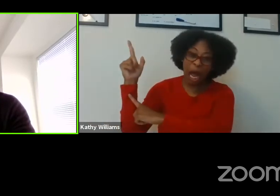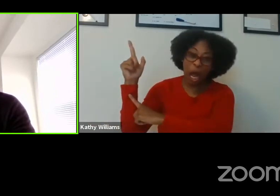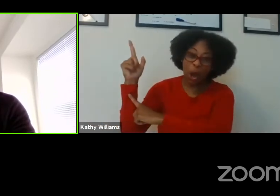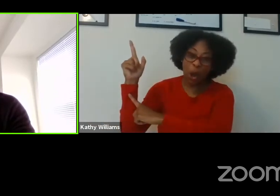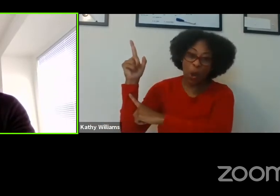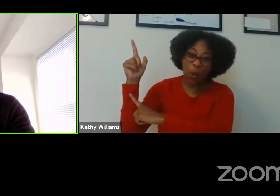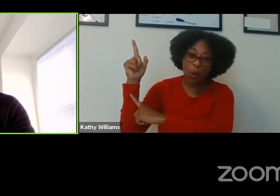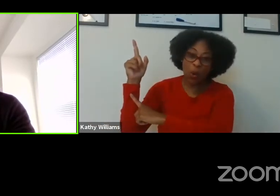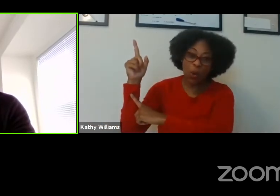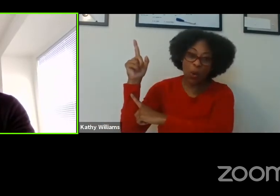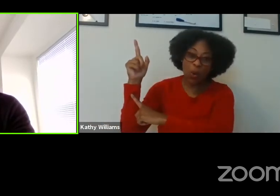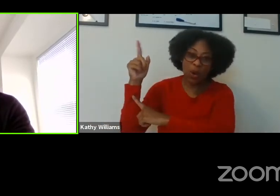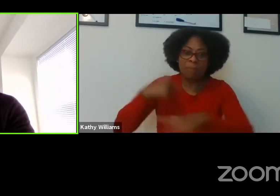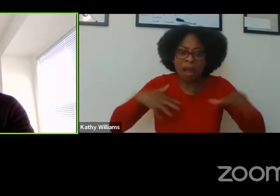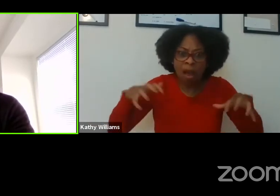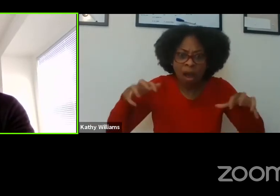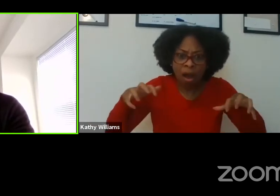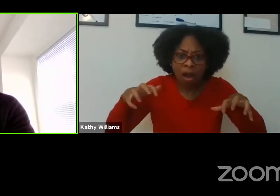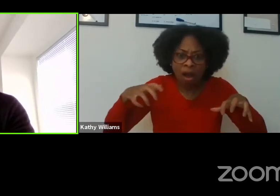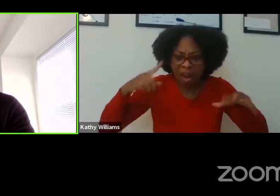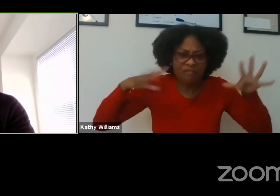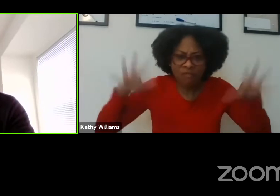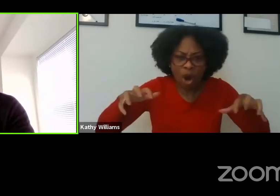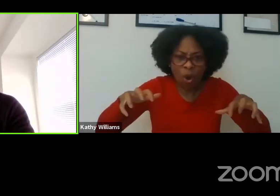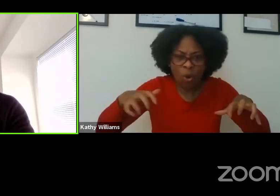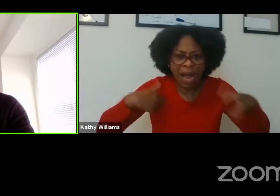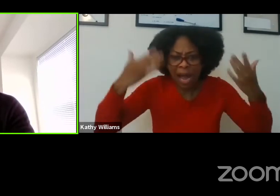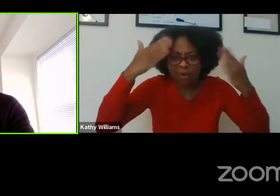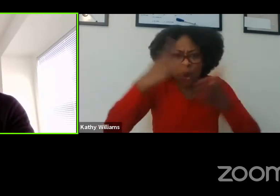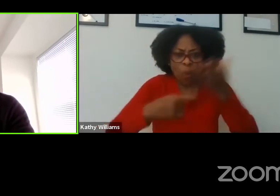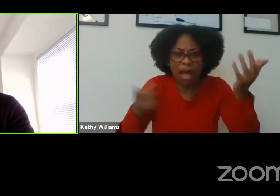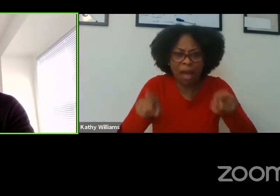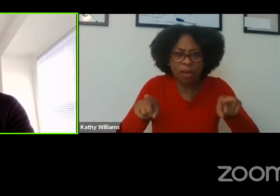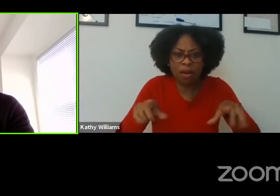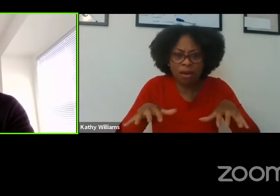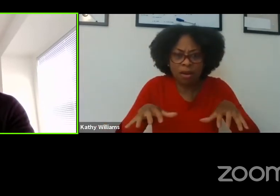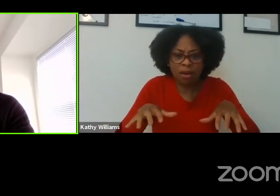For some reason, I like froze, and I don't know what happened. I don't know what happened whatsoever.